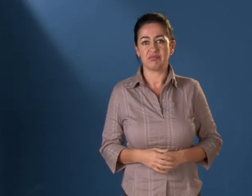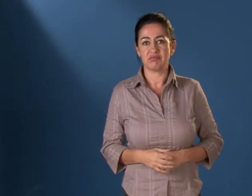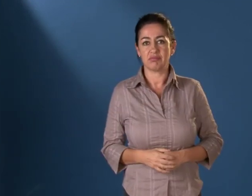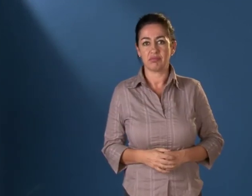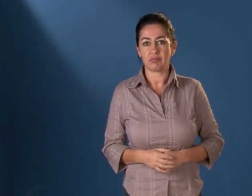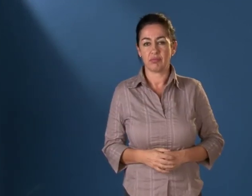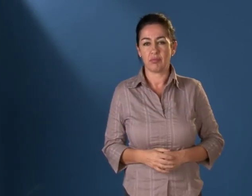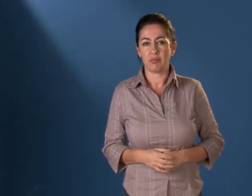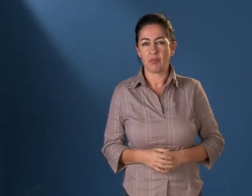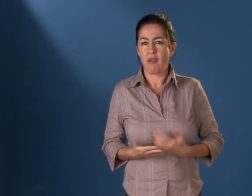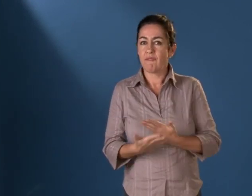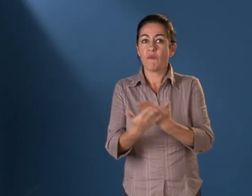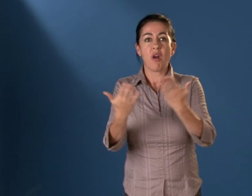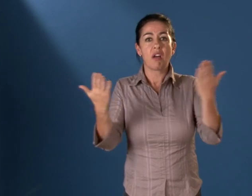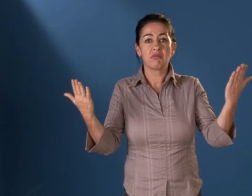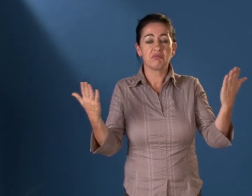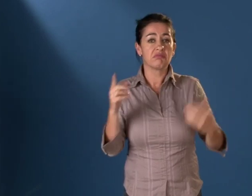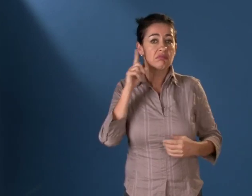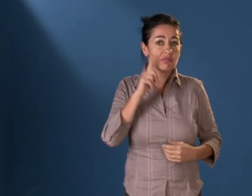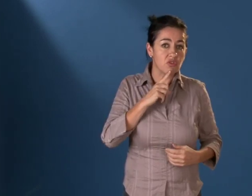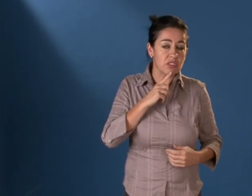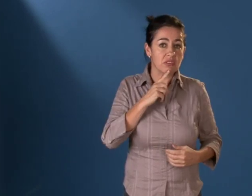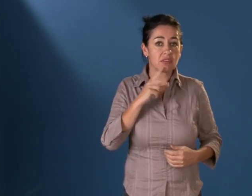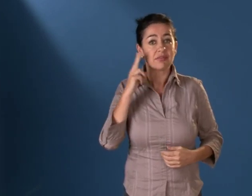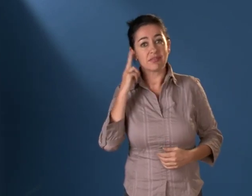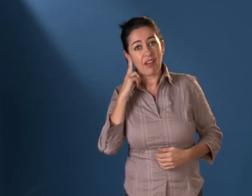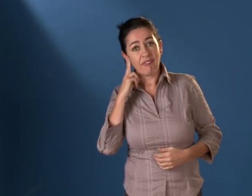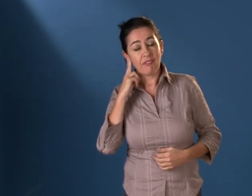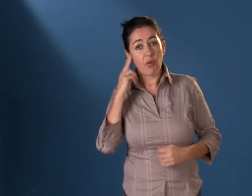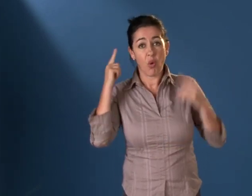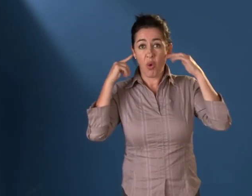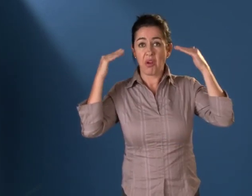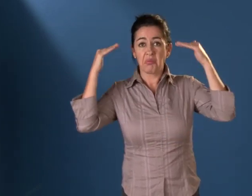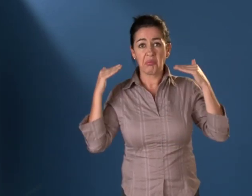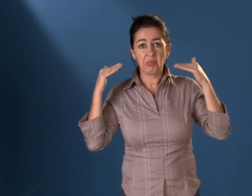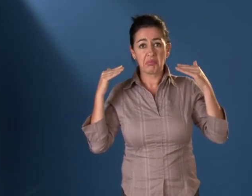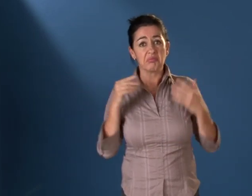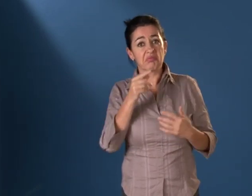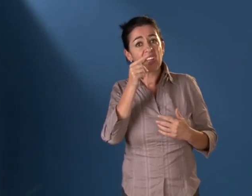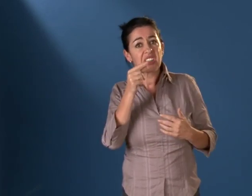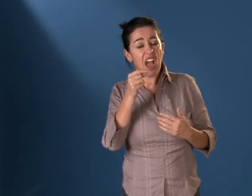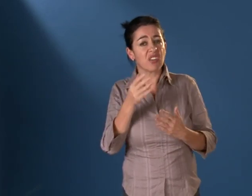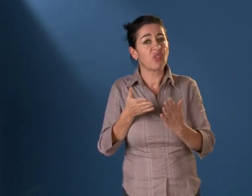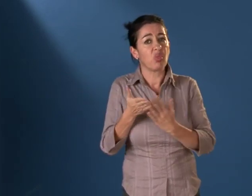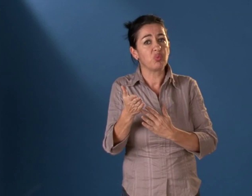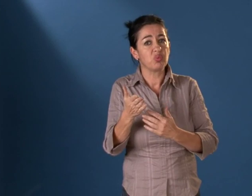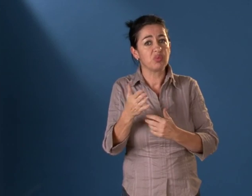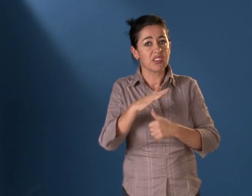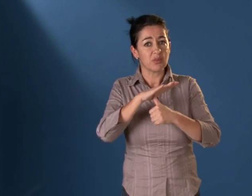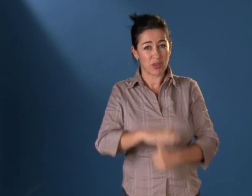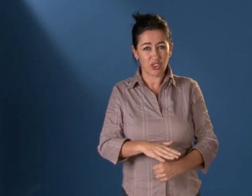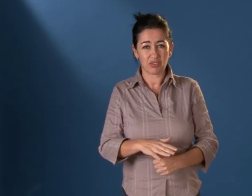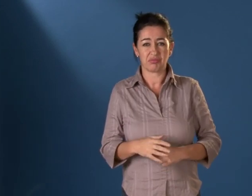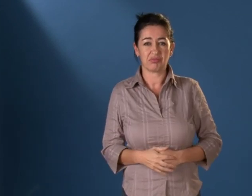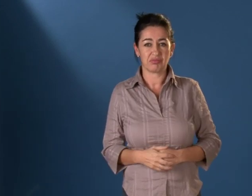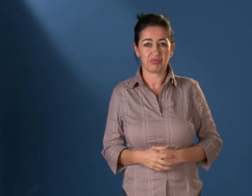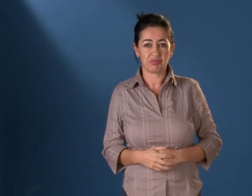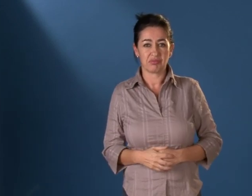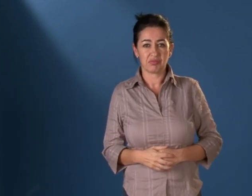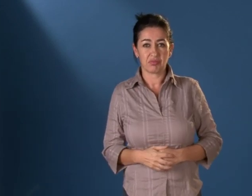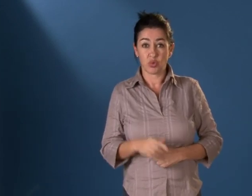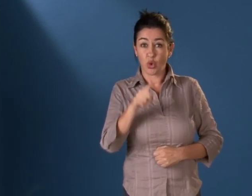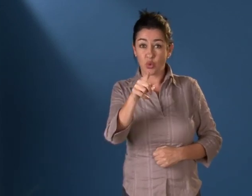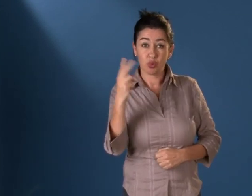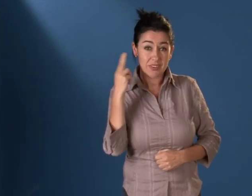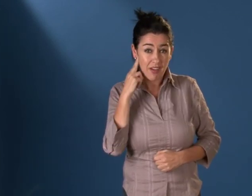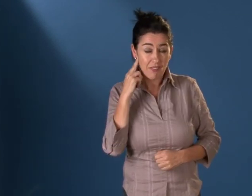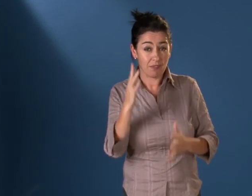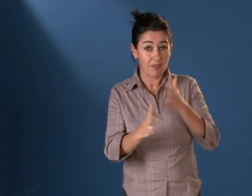are deaf or hard of hearing. Everyone in the community experiences depression. Just because